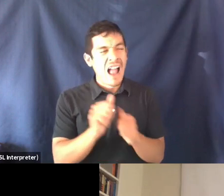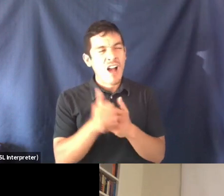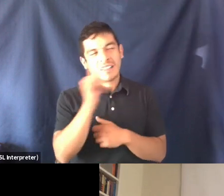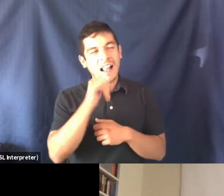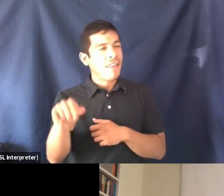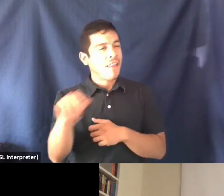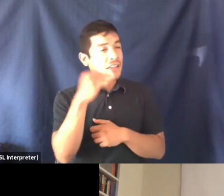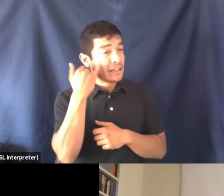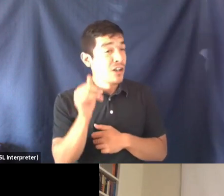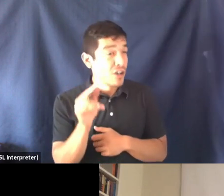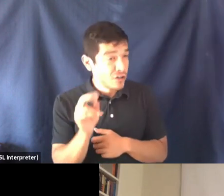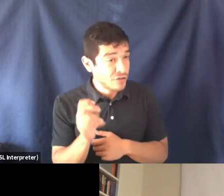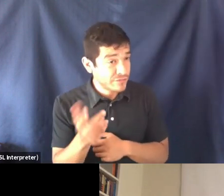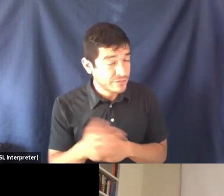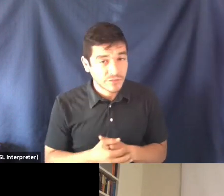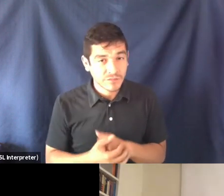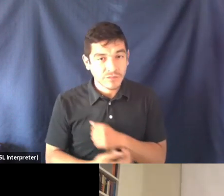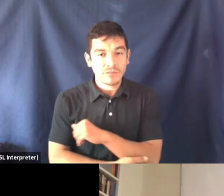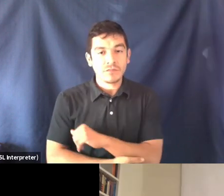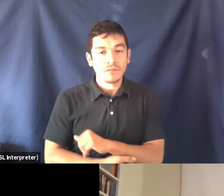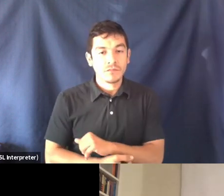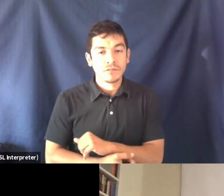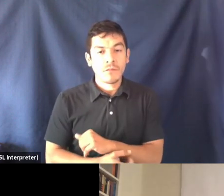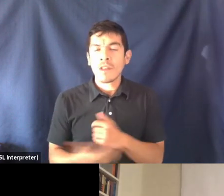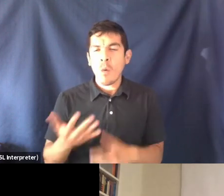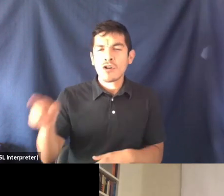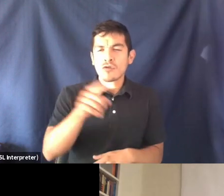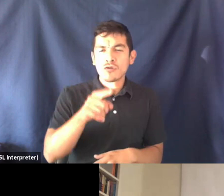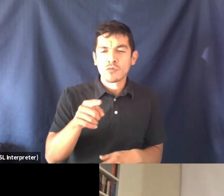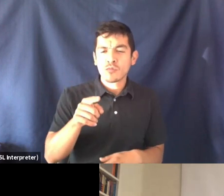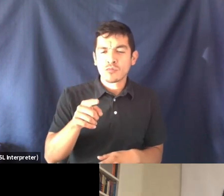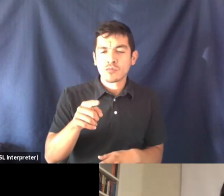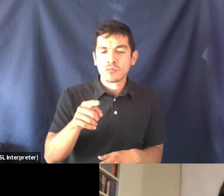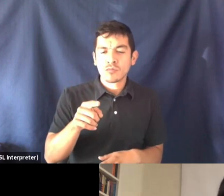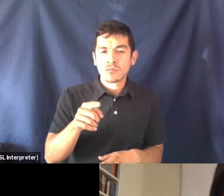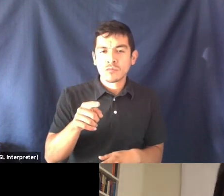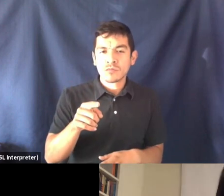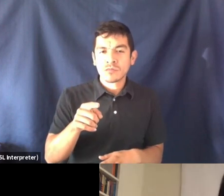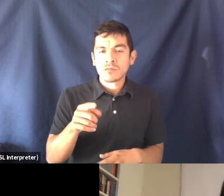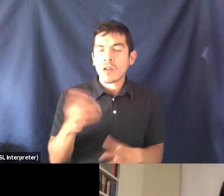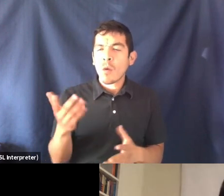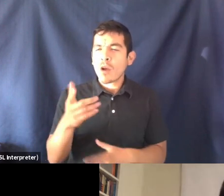What did you come away with ultimately about in your look at Turkey? 'Cause that's a country that's obviously in the midst